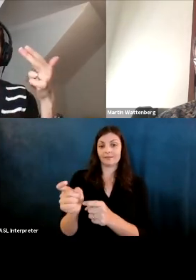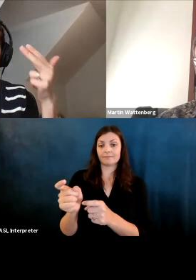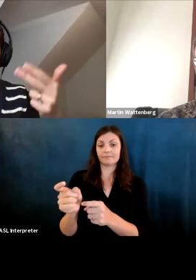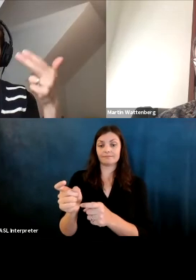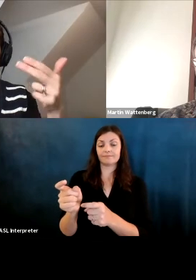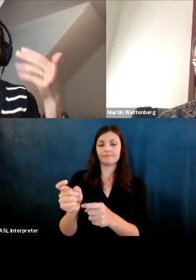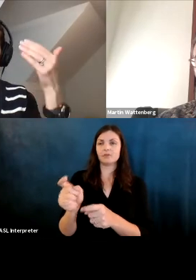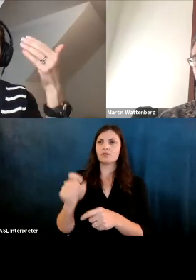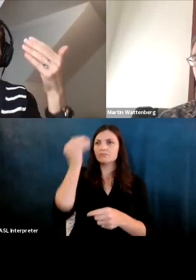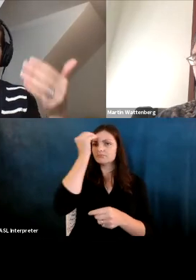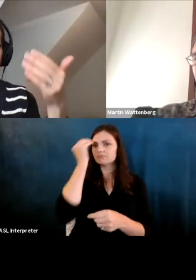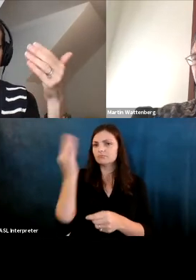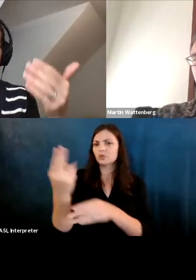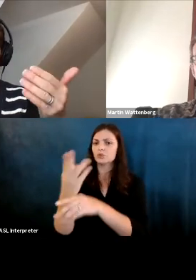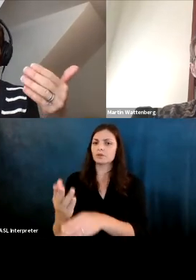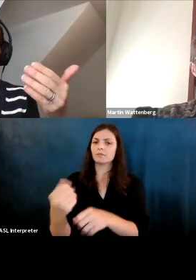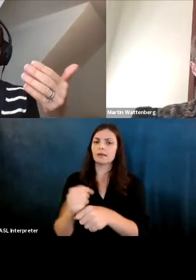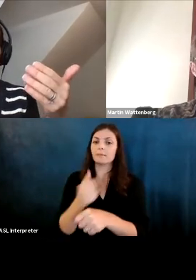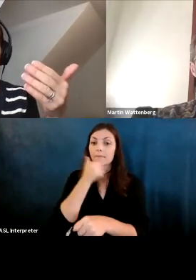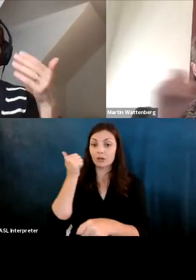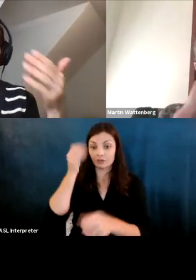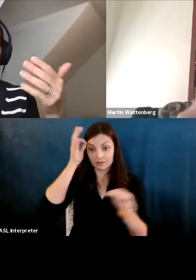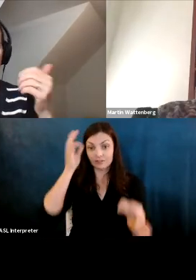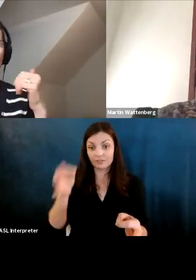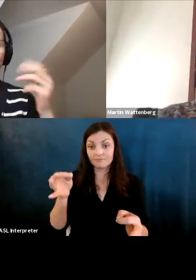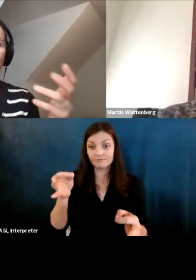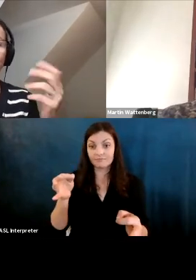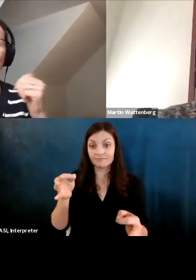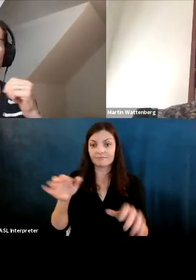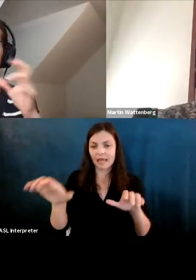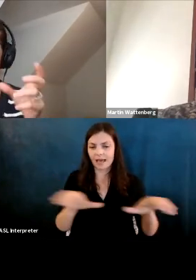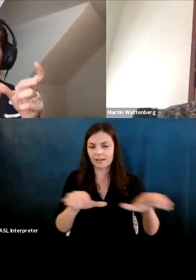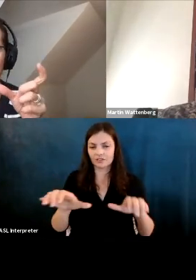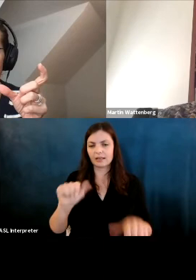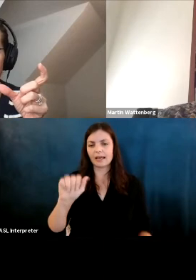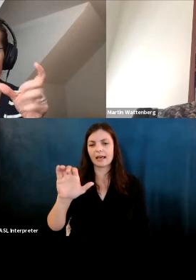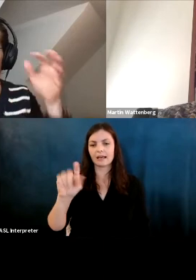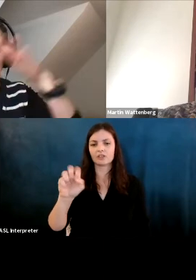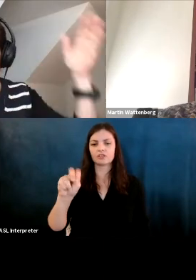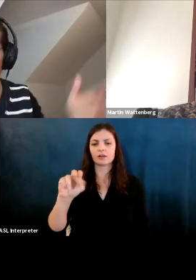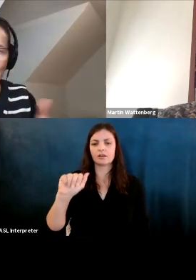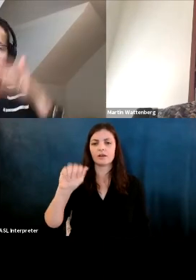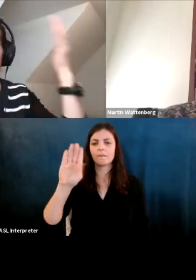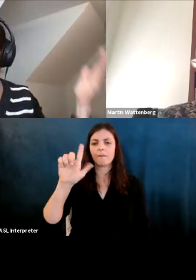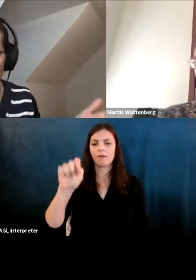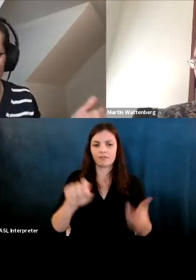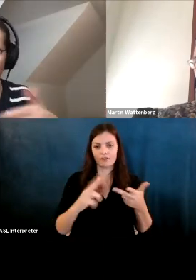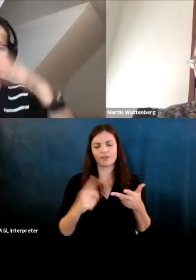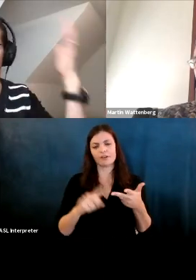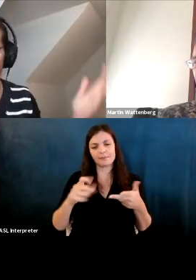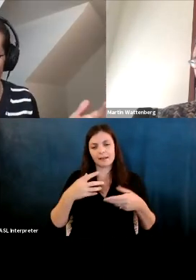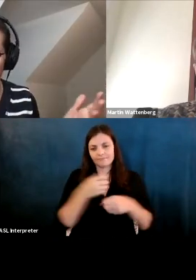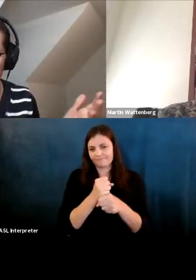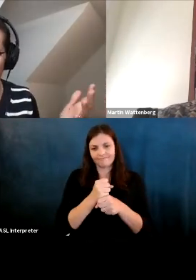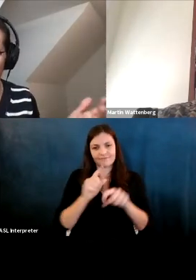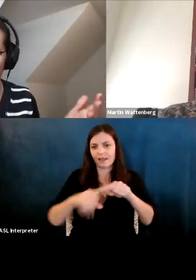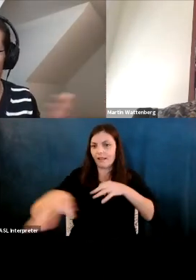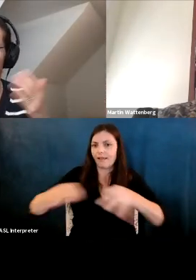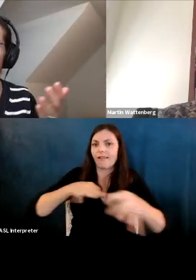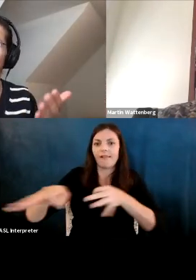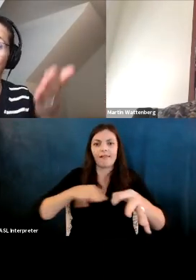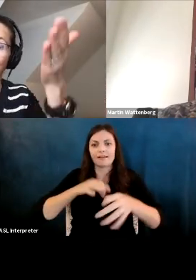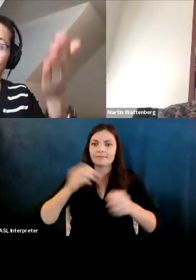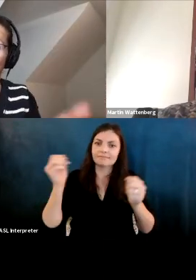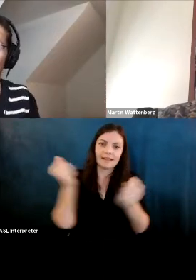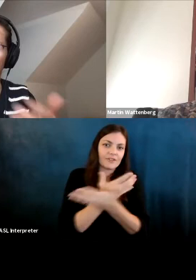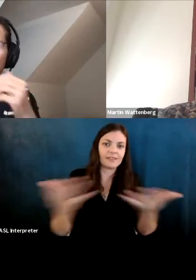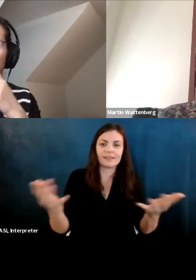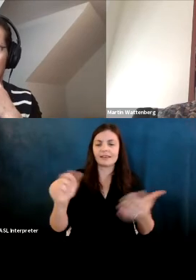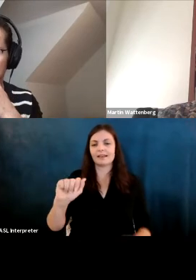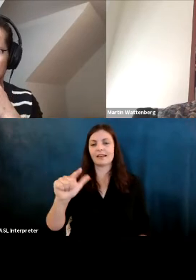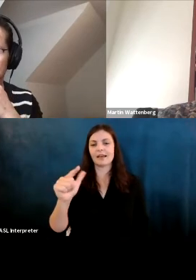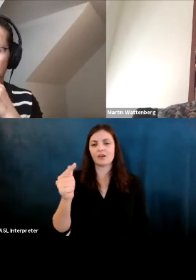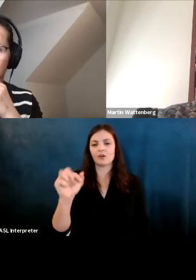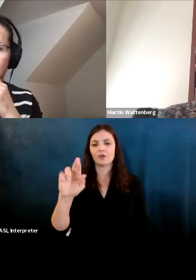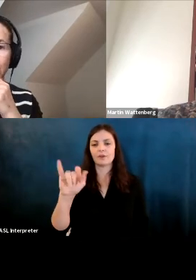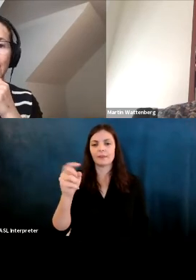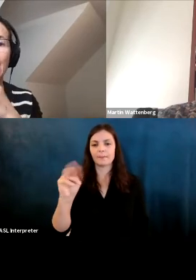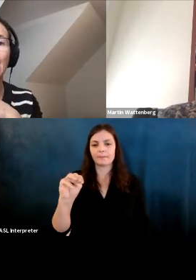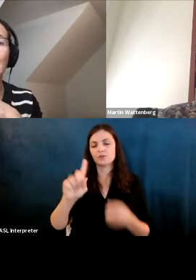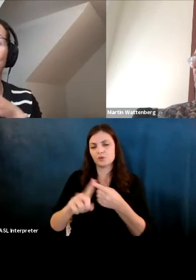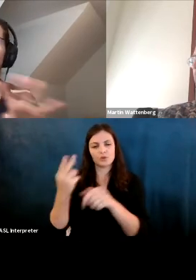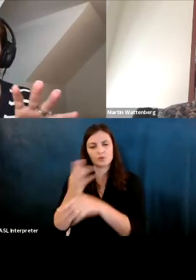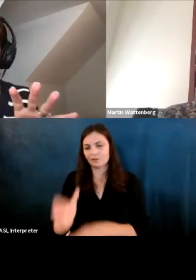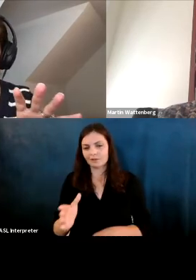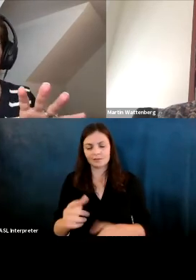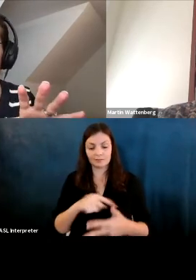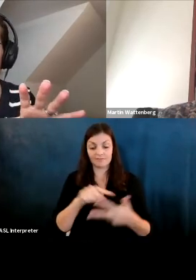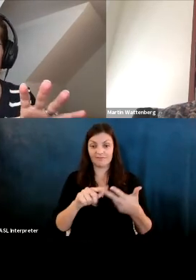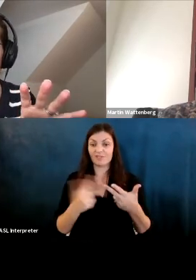Fernanda Viegas: Let users, make a better decision okay so actionable and, third, it needs to be concise, we can explain the world of algorithms to users So how are we going to achieve three things these three things very happy to say.